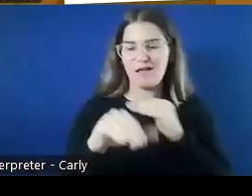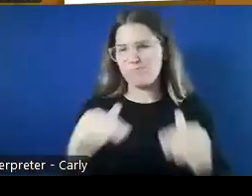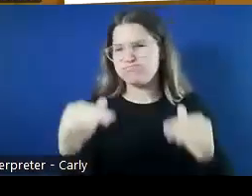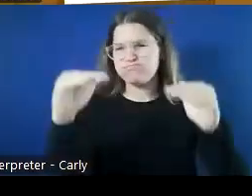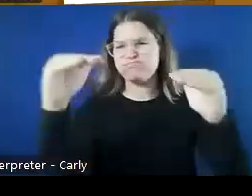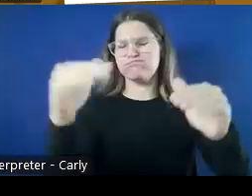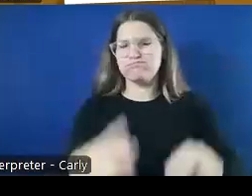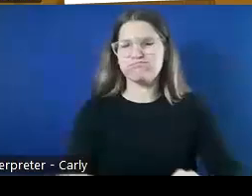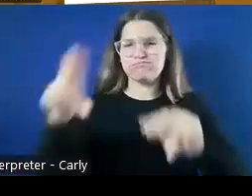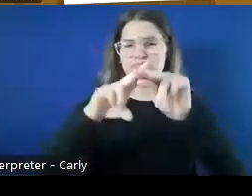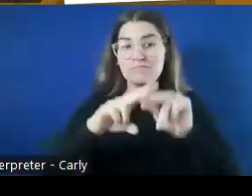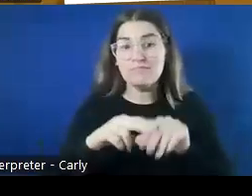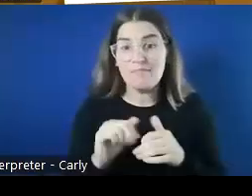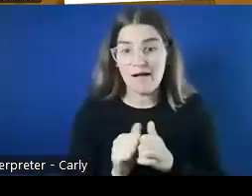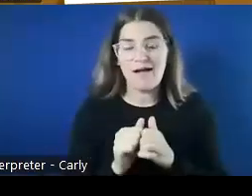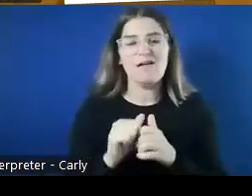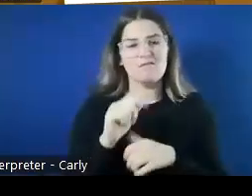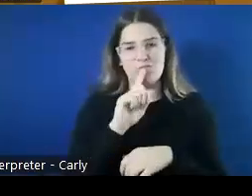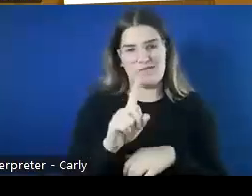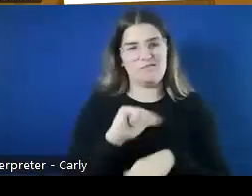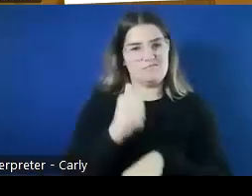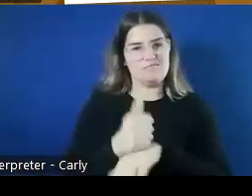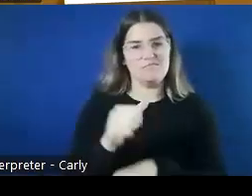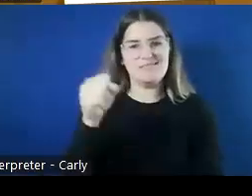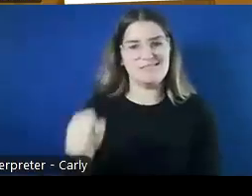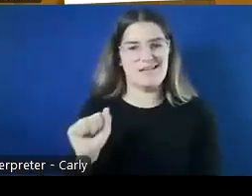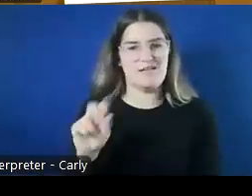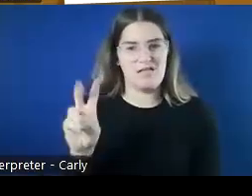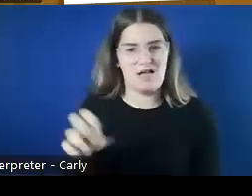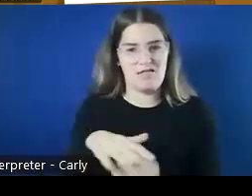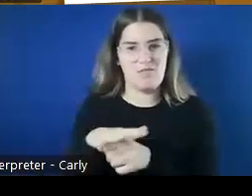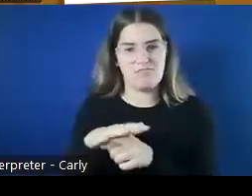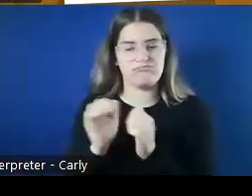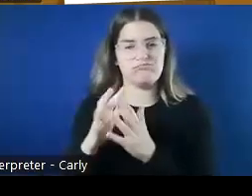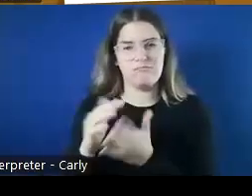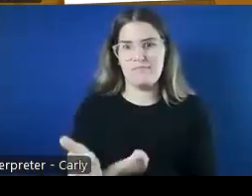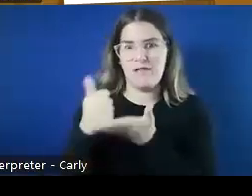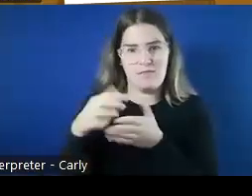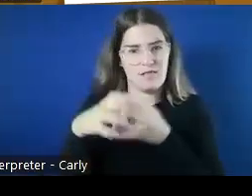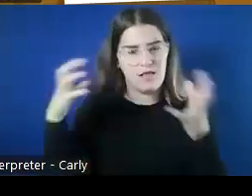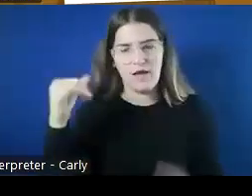with the opening of the South a location however many families are still utilizing the emergency